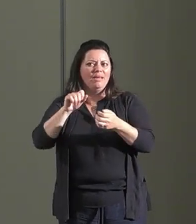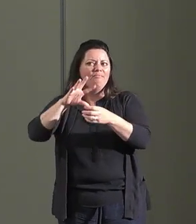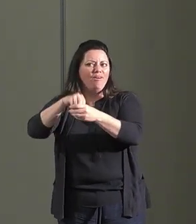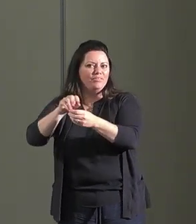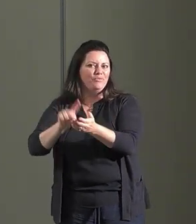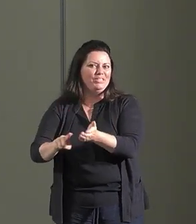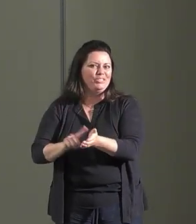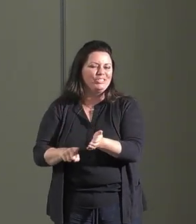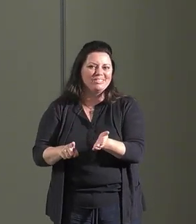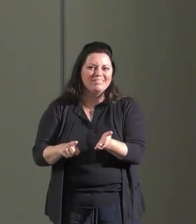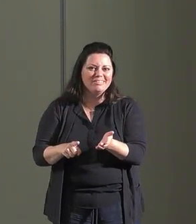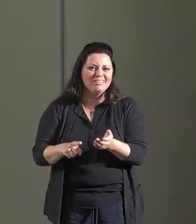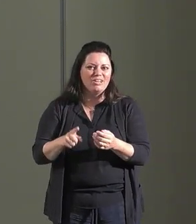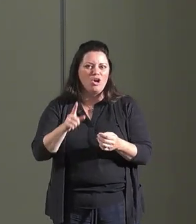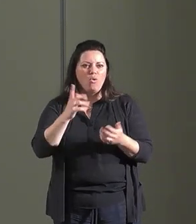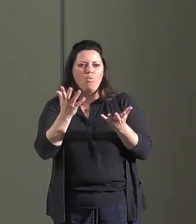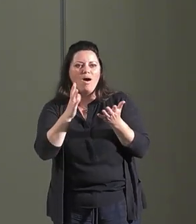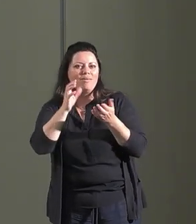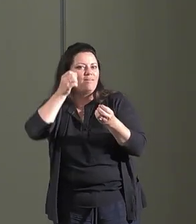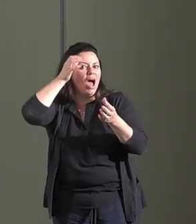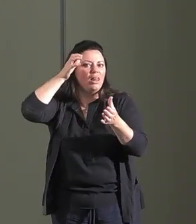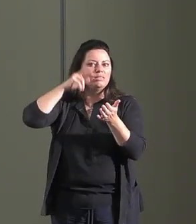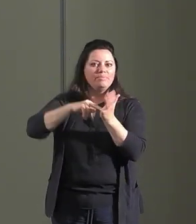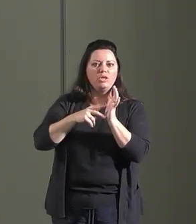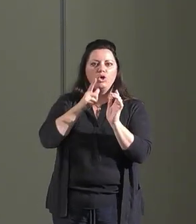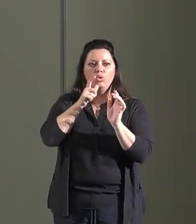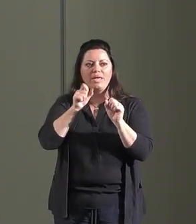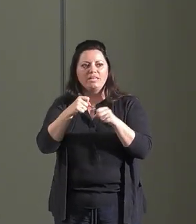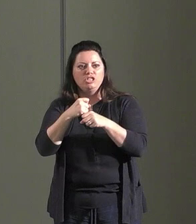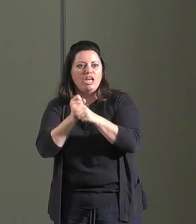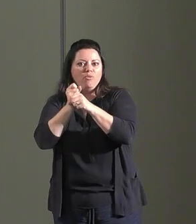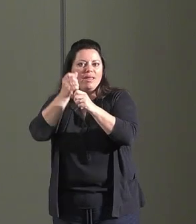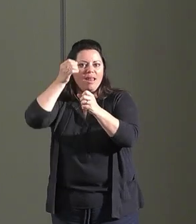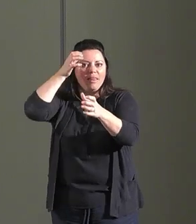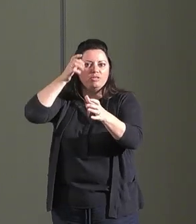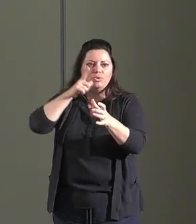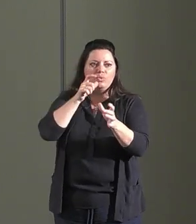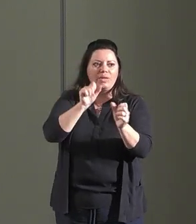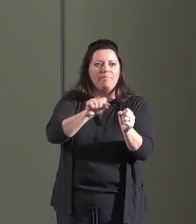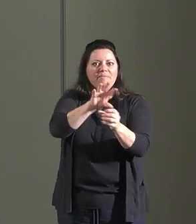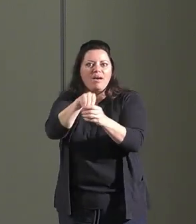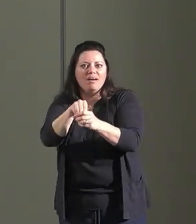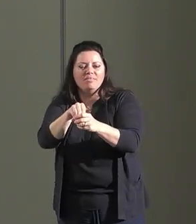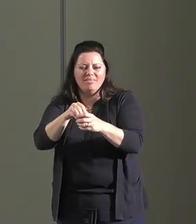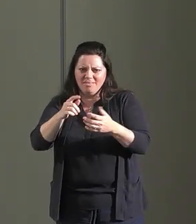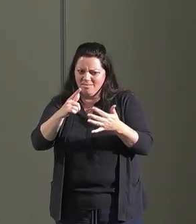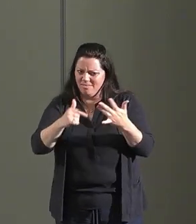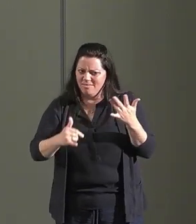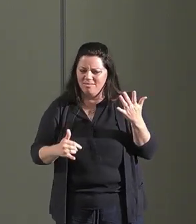is knowledge. Who could generate knowledge and be involved. So our -- that project is